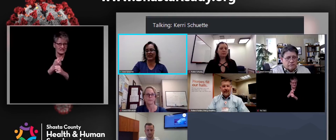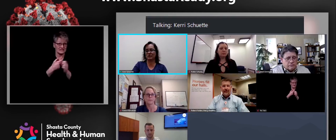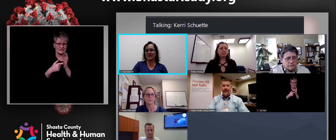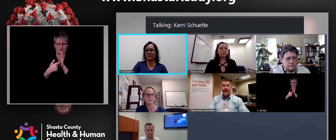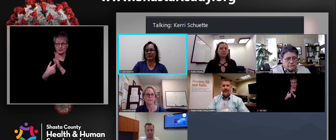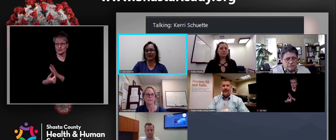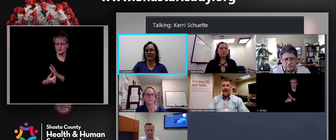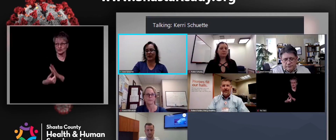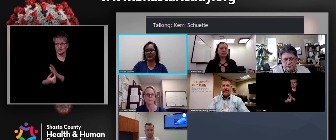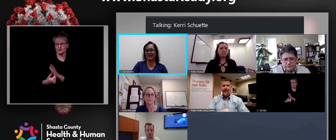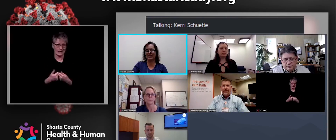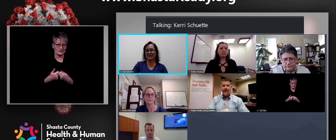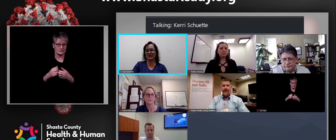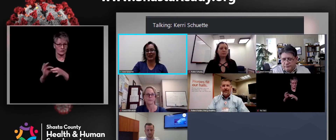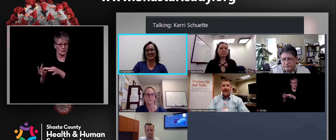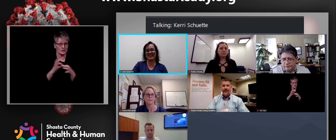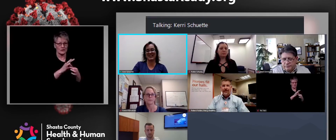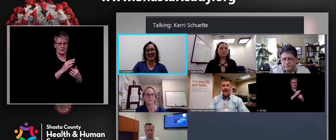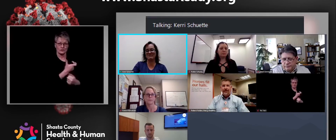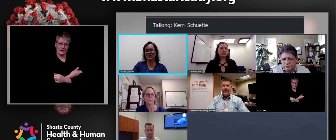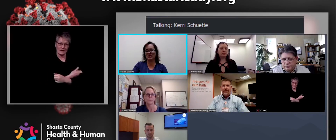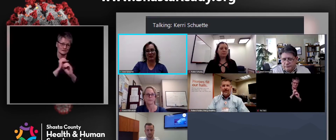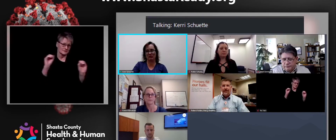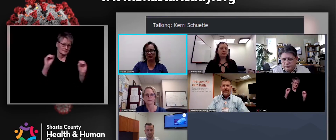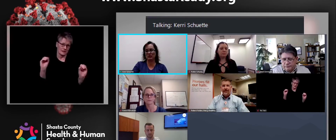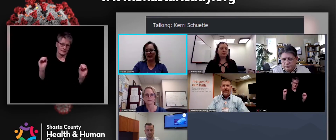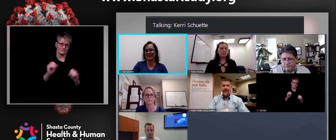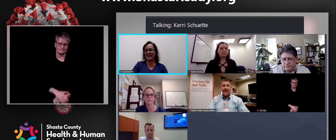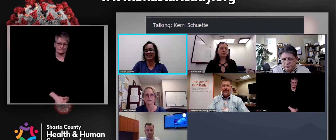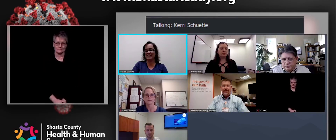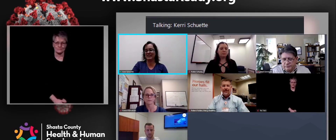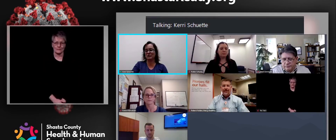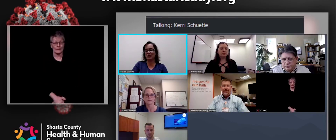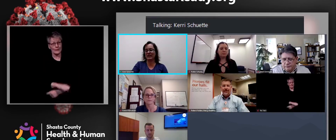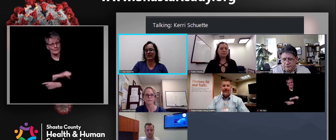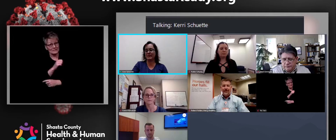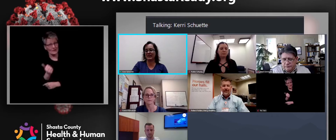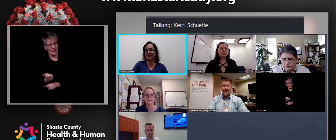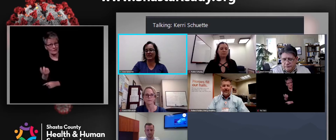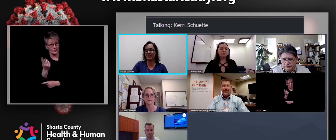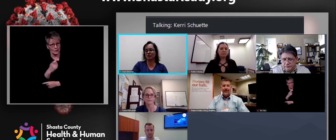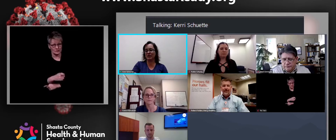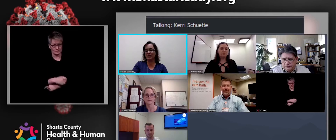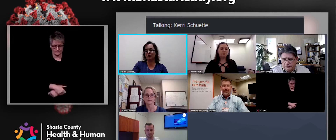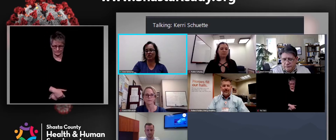last week, but I was asked to ask it again, so I will do that. Does wearing a mask contribute